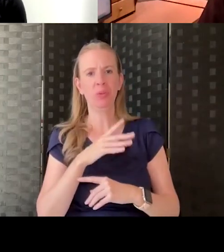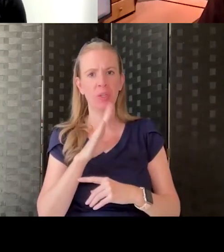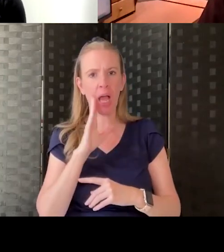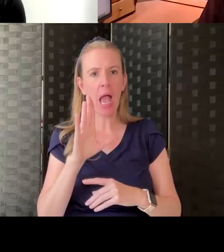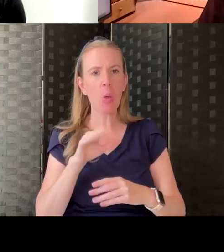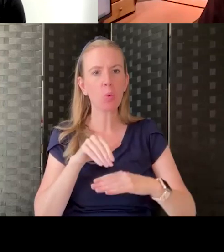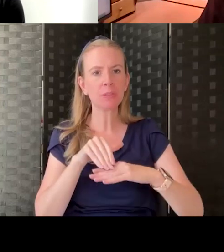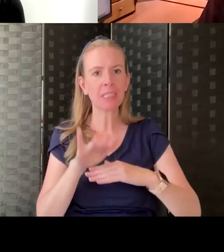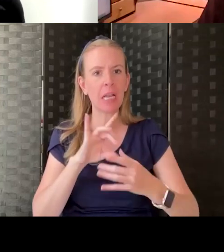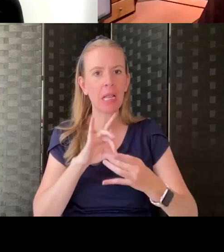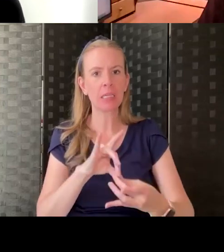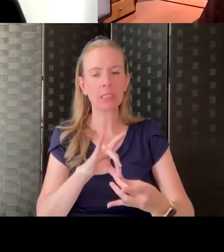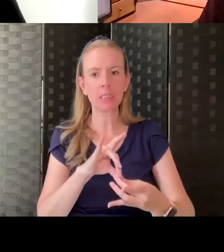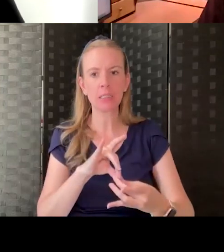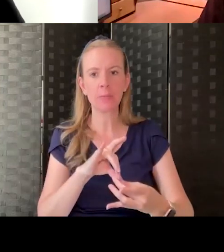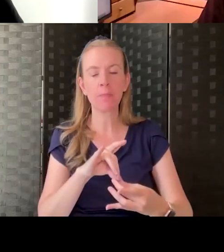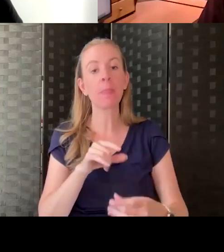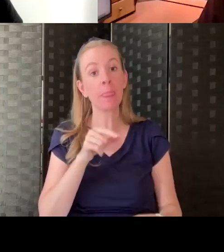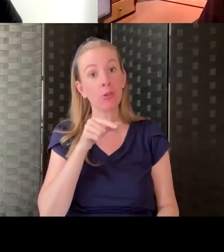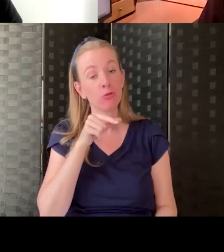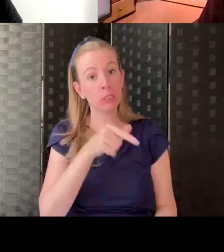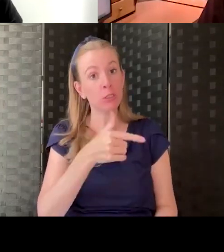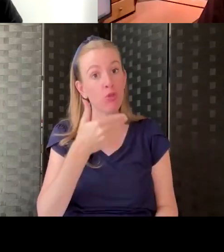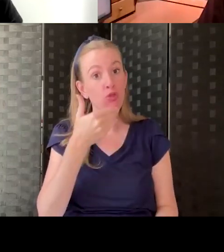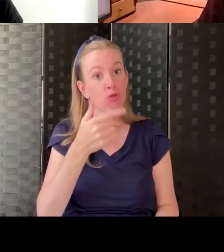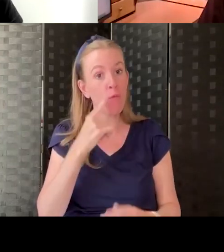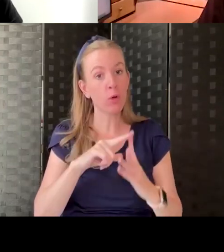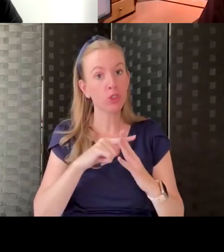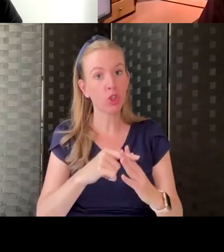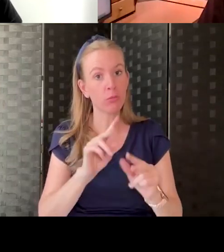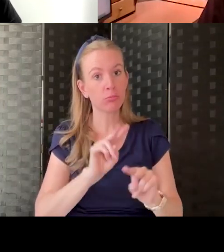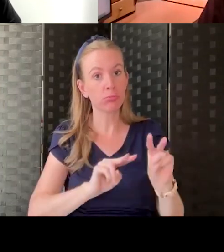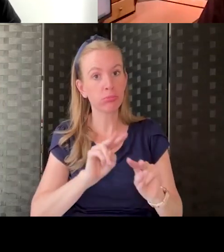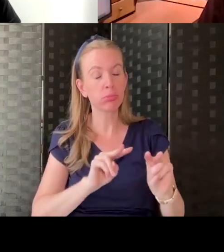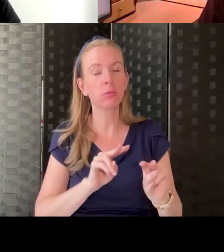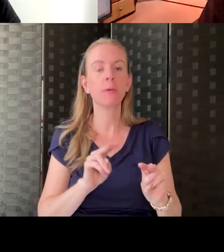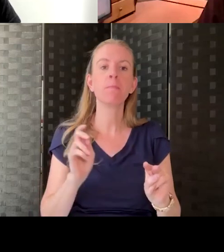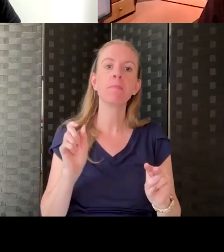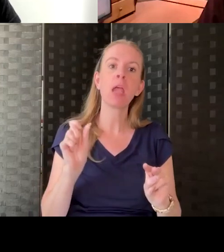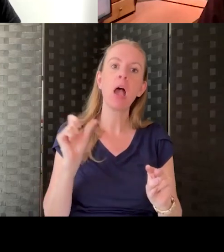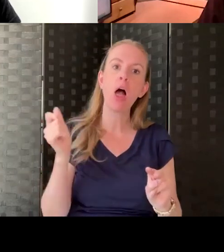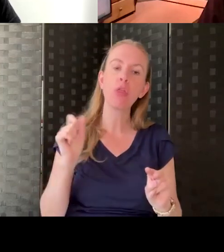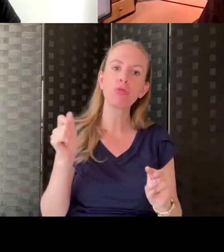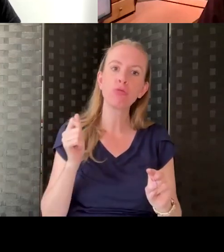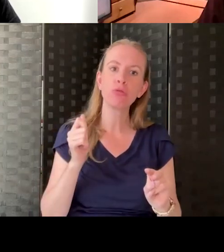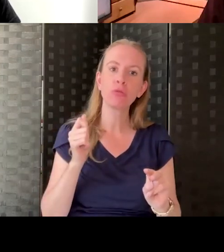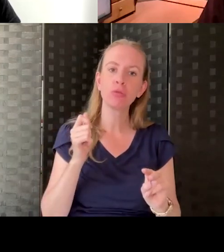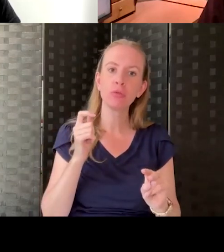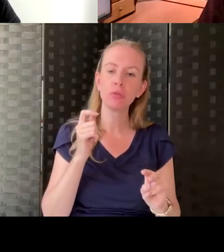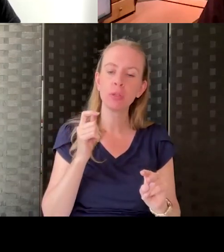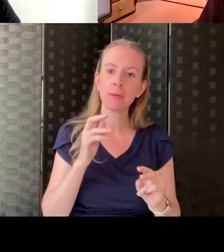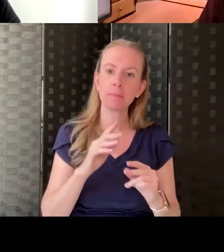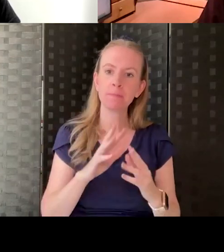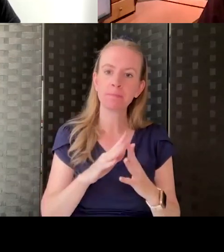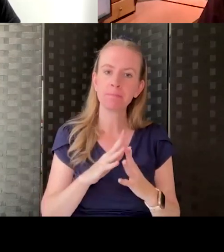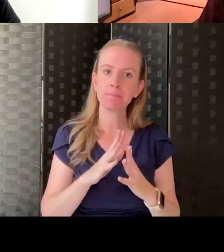for you, this is a good place to start. Another good place to start would be if